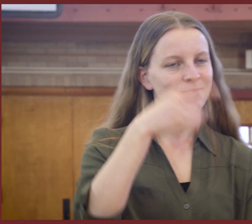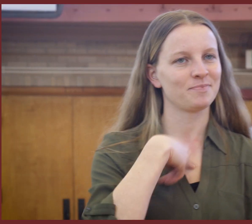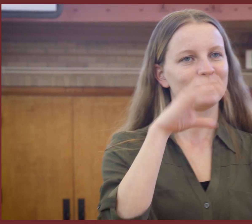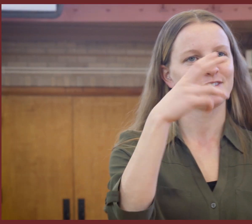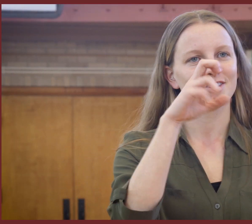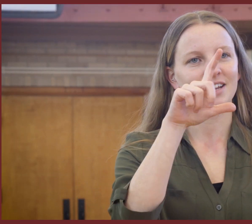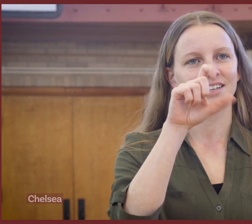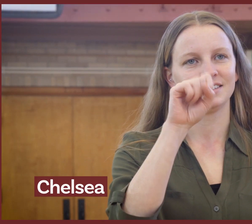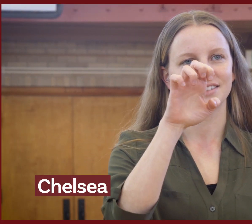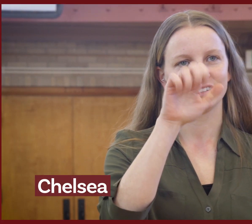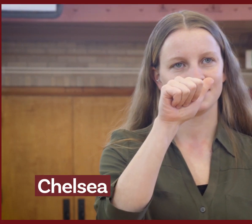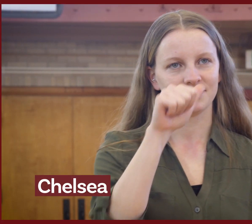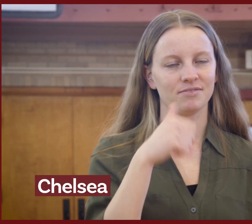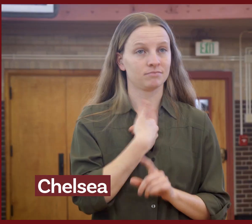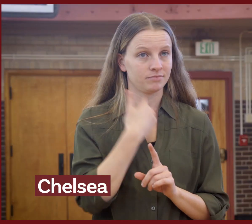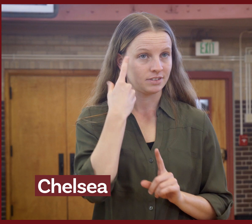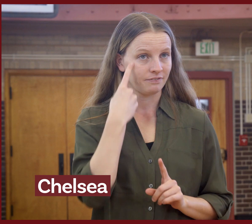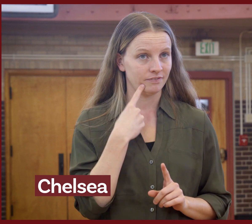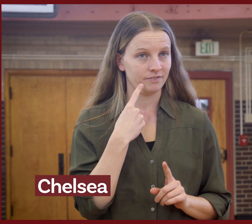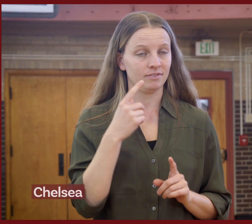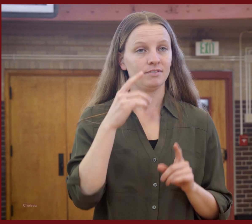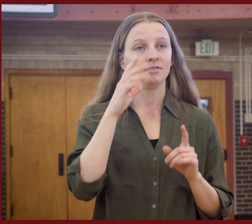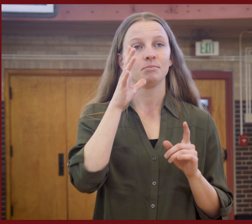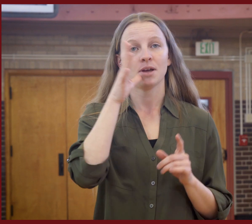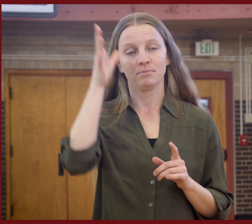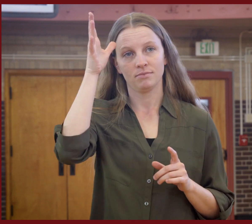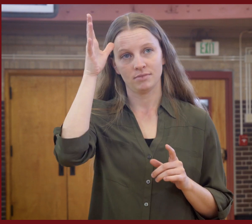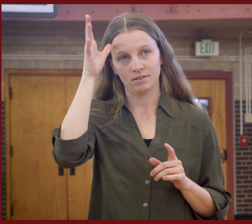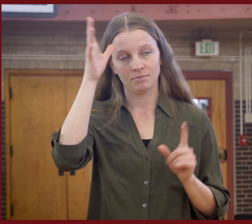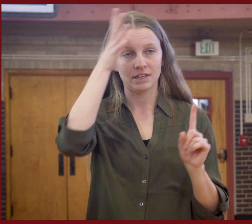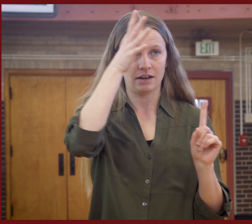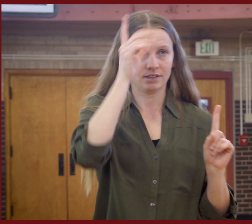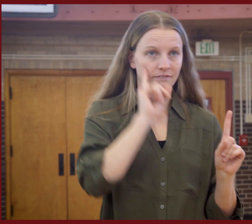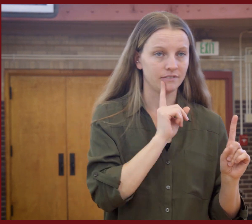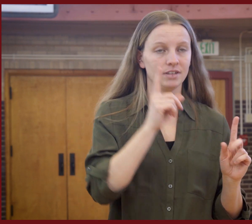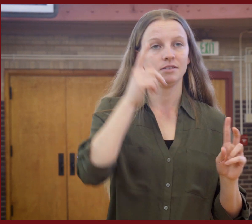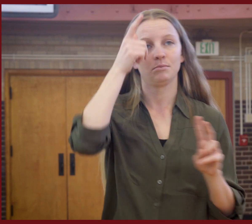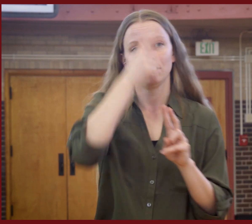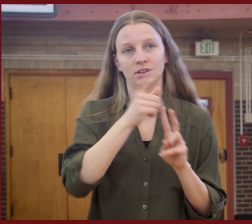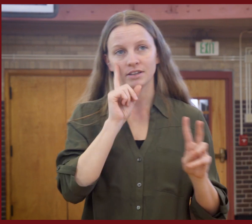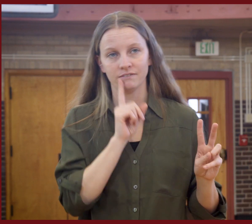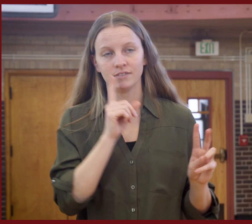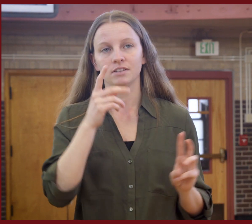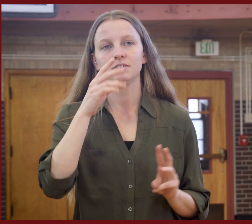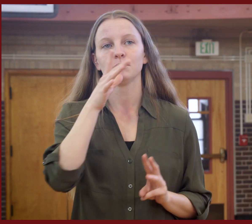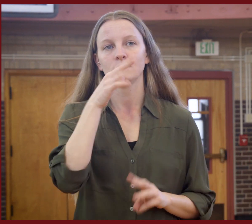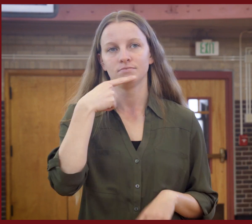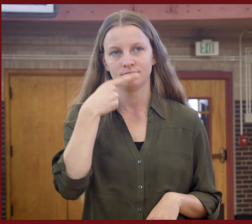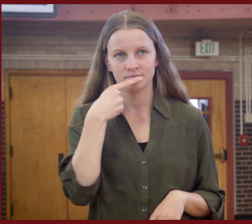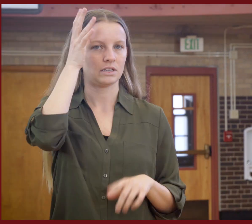Hi, my name is Chelsea. I'm Deaf. My parents, I mean my father is Deaf. My brother is Deaf. My mother is hearing.